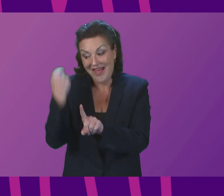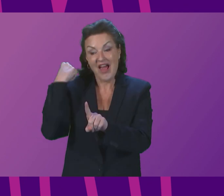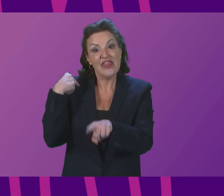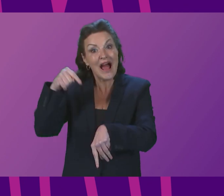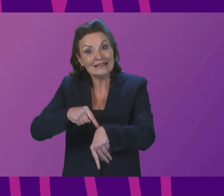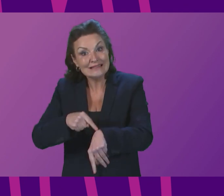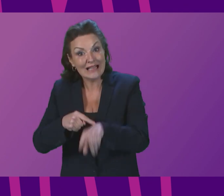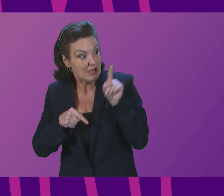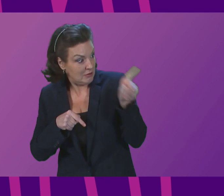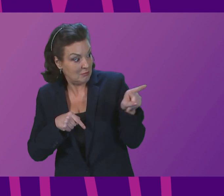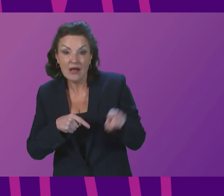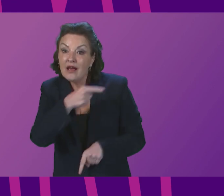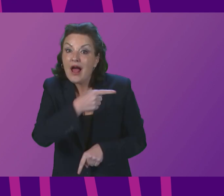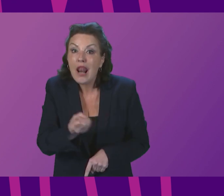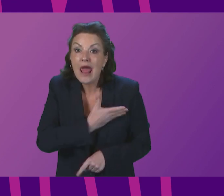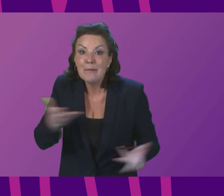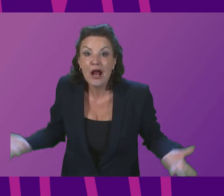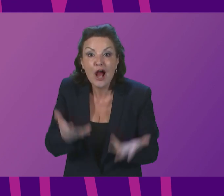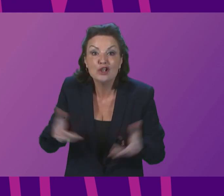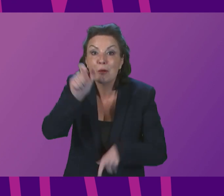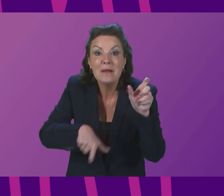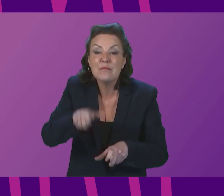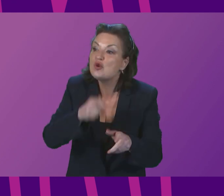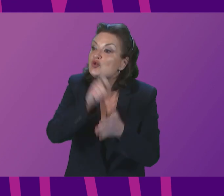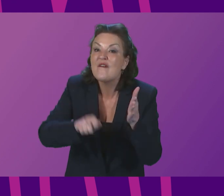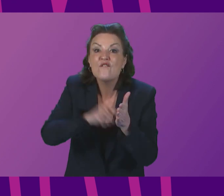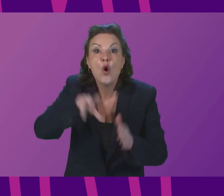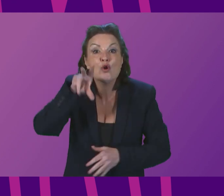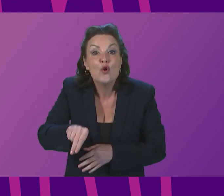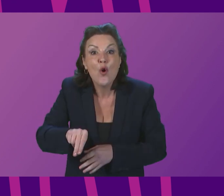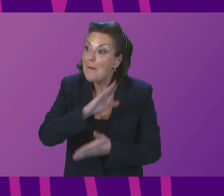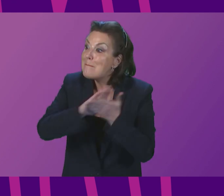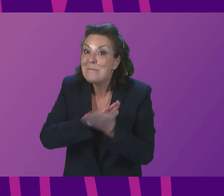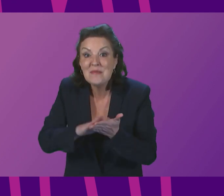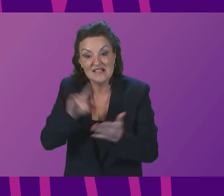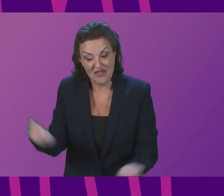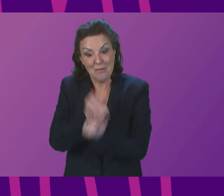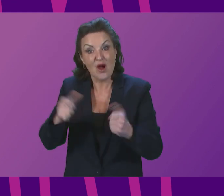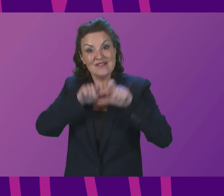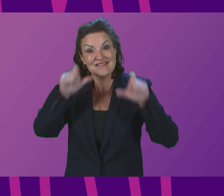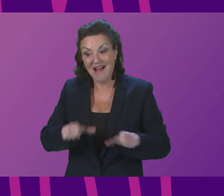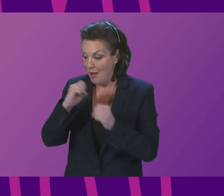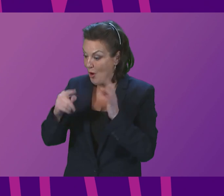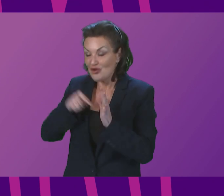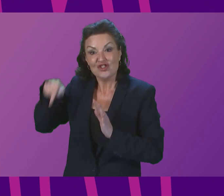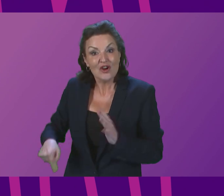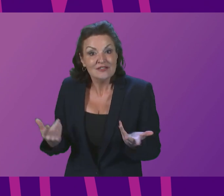Sarwar encouraged people to vote no, and because people voted no, those powers remain in the hands of Boris Johnson and Rishi Sunak.